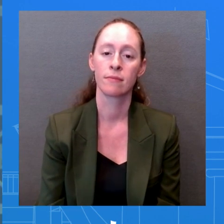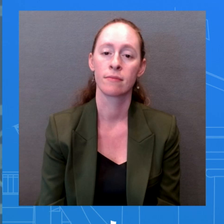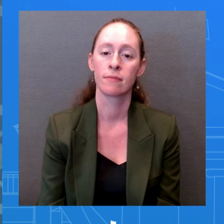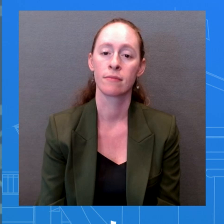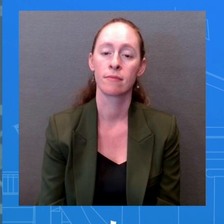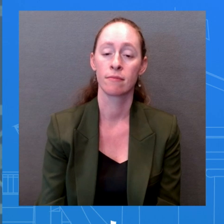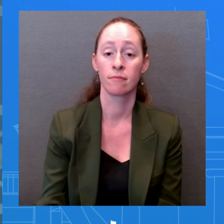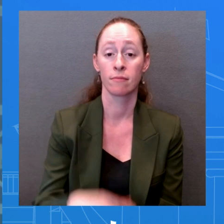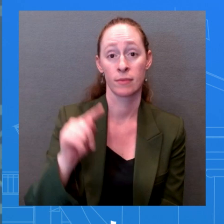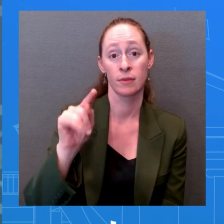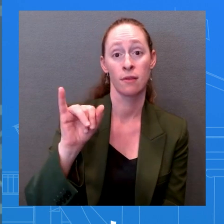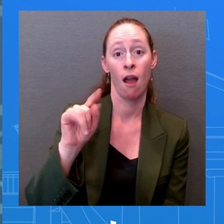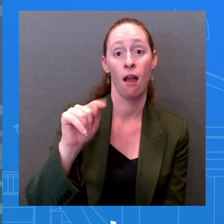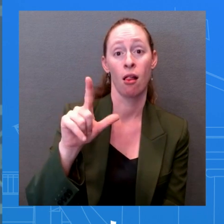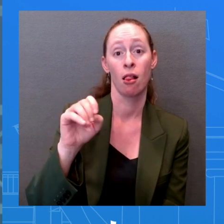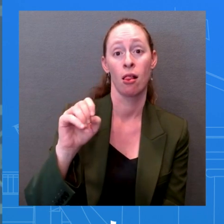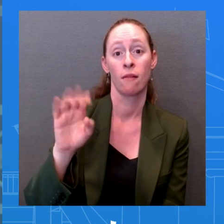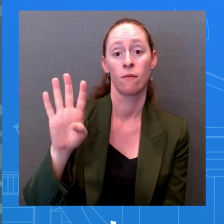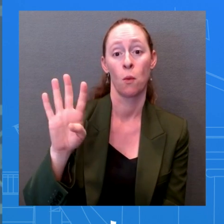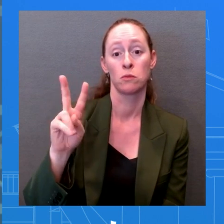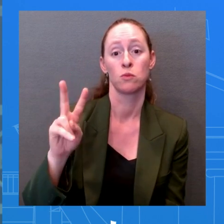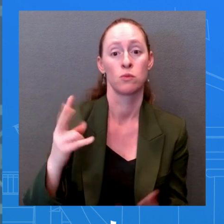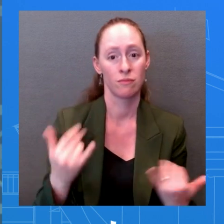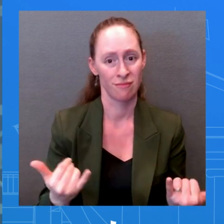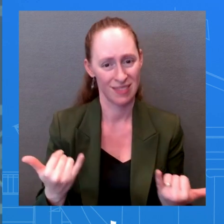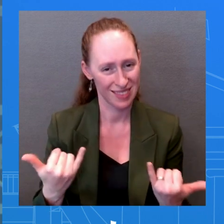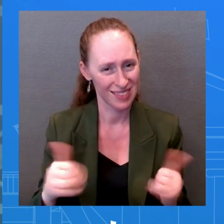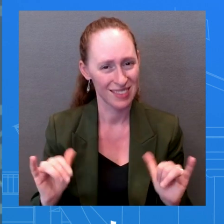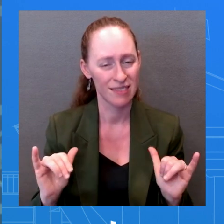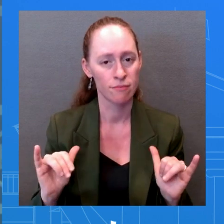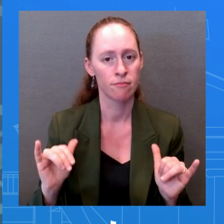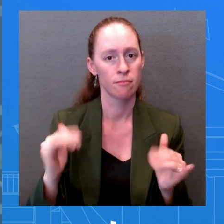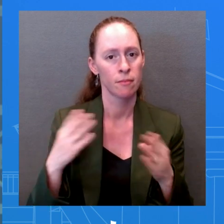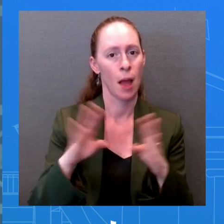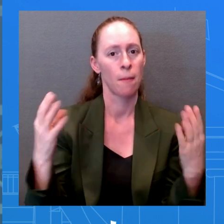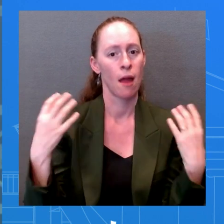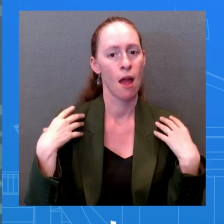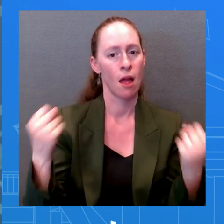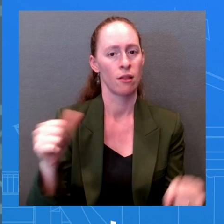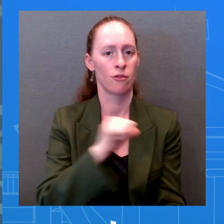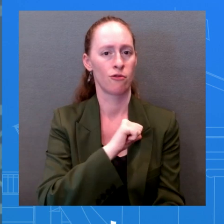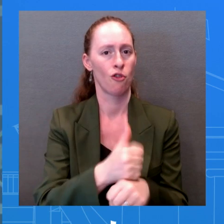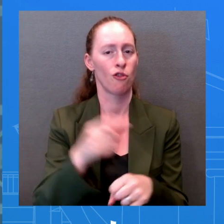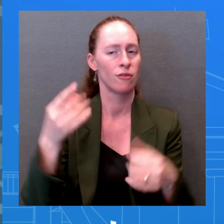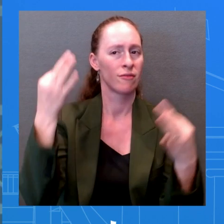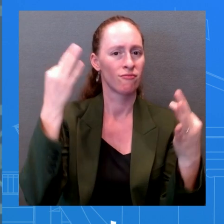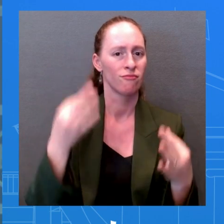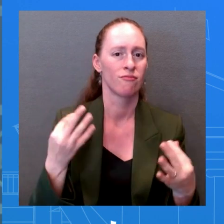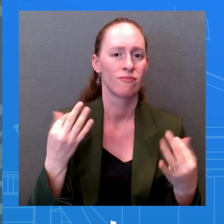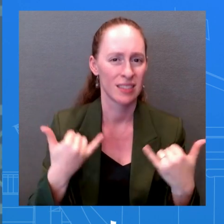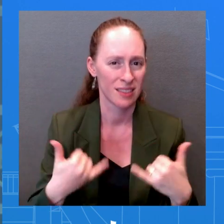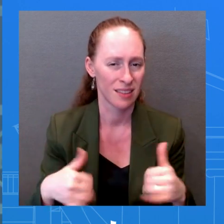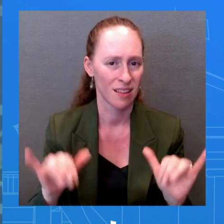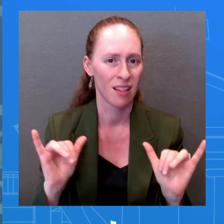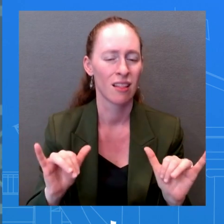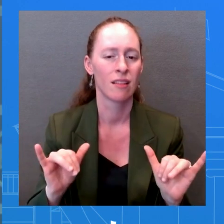It is not an immigration authority, and that authority rests with the CDC. As you've heard us say many times, a court order --